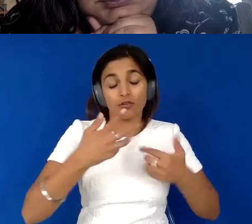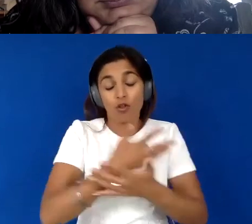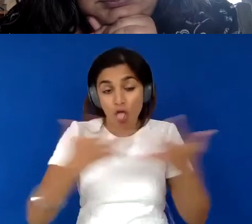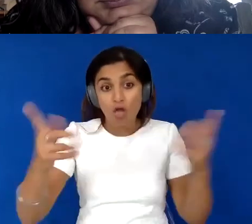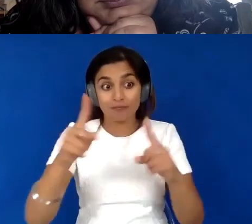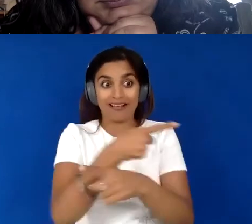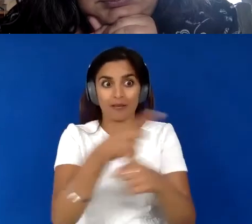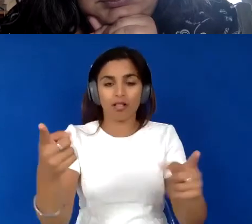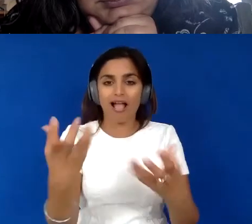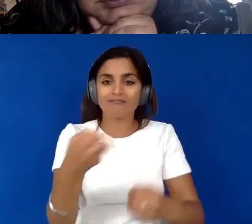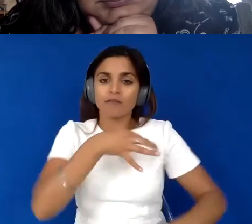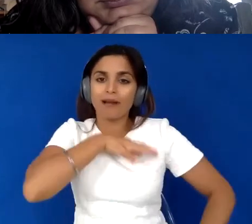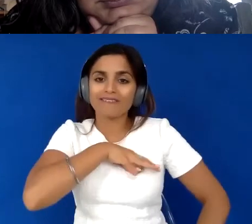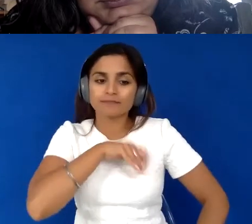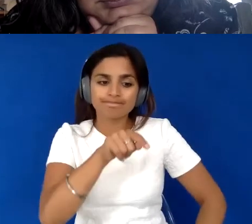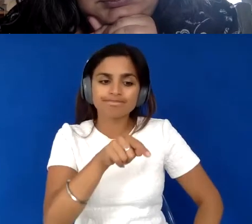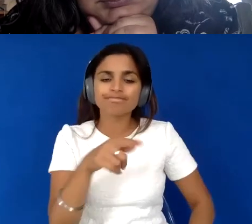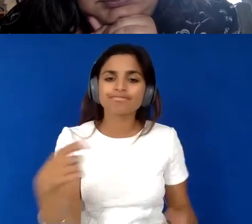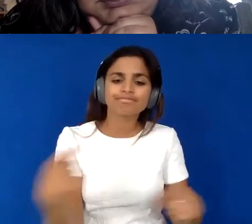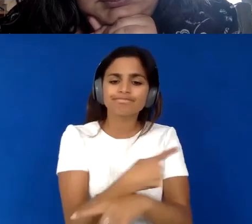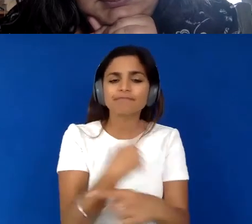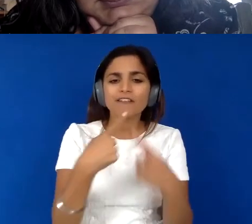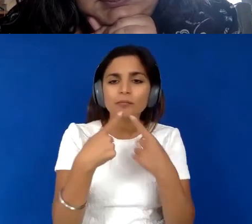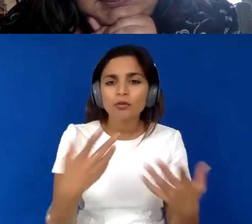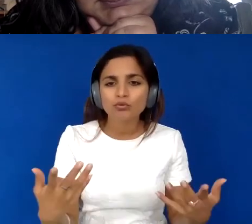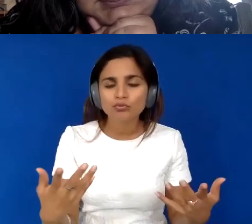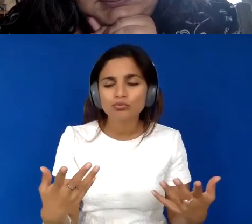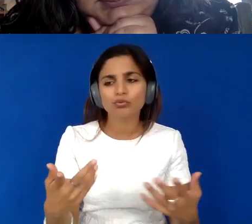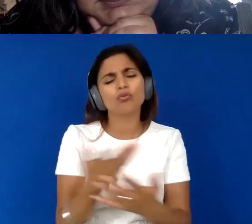there's a lot of like really horrible fear-mongering that is very much